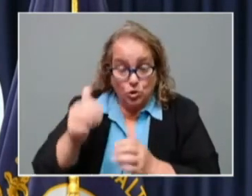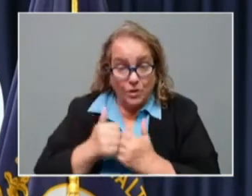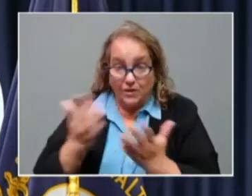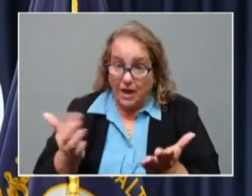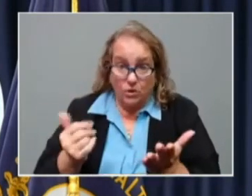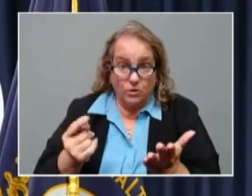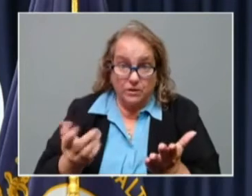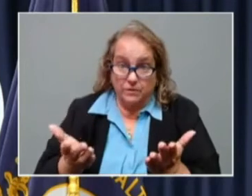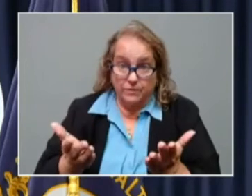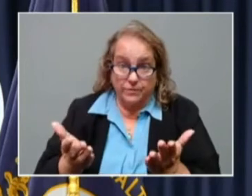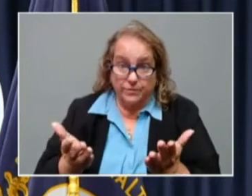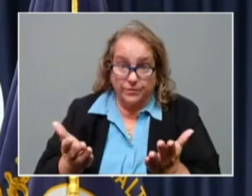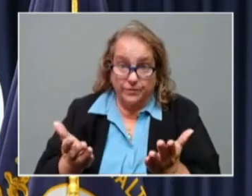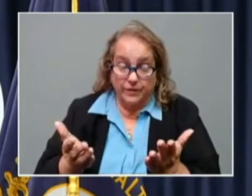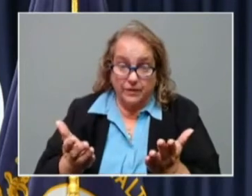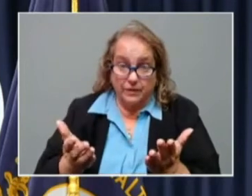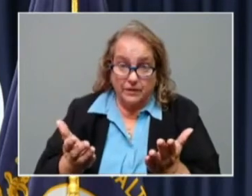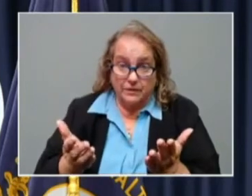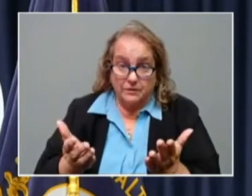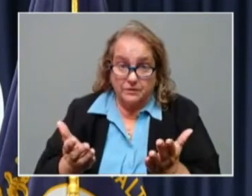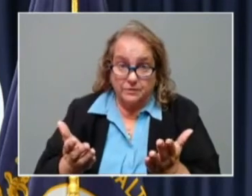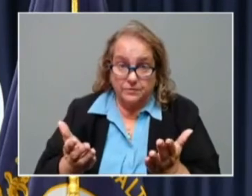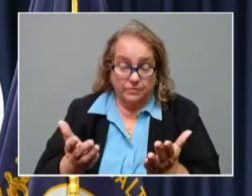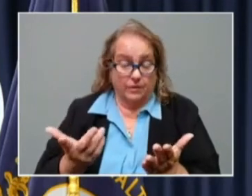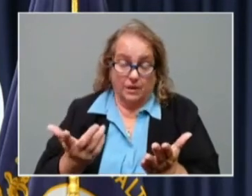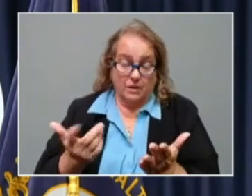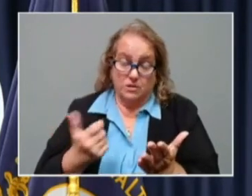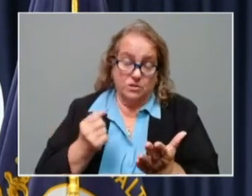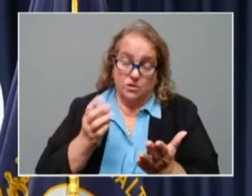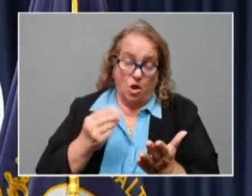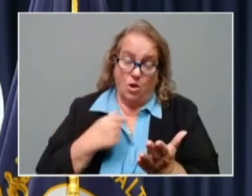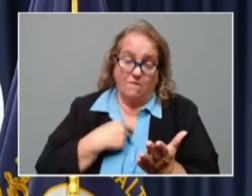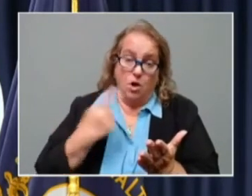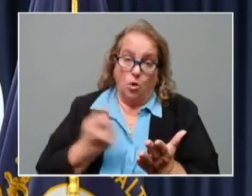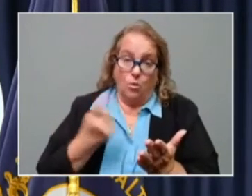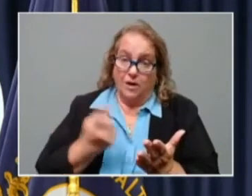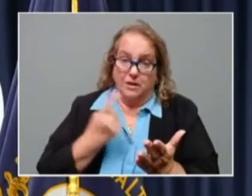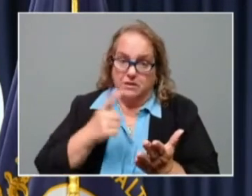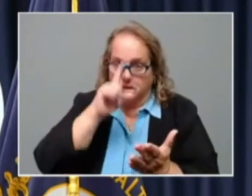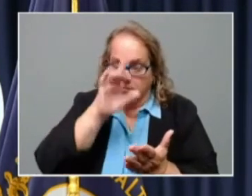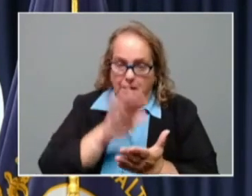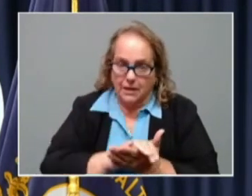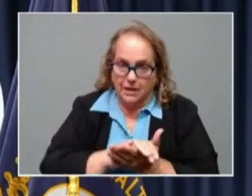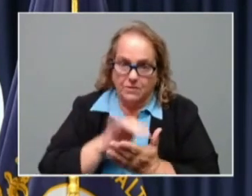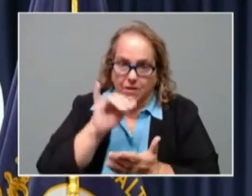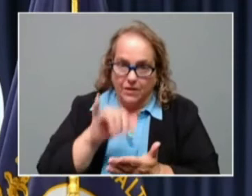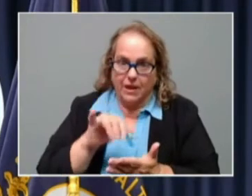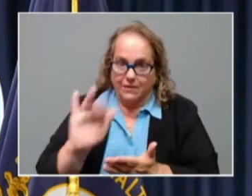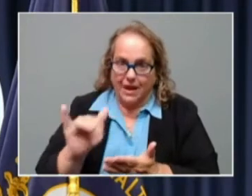the the human race. So I've always believed that that peace is is the law